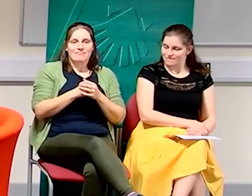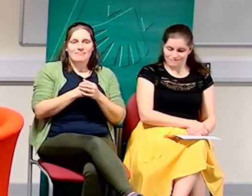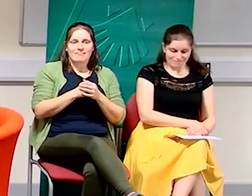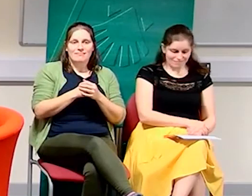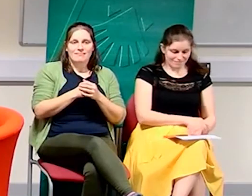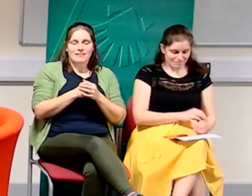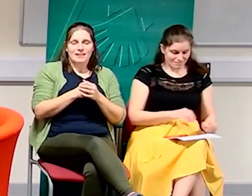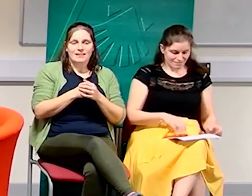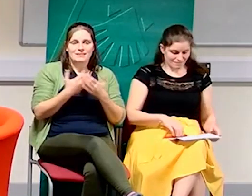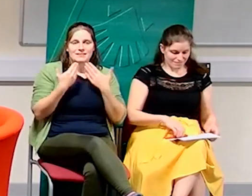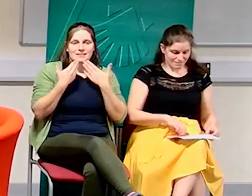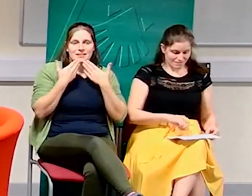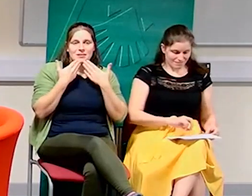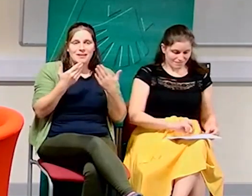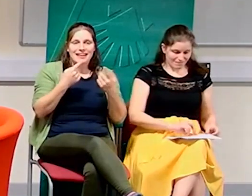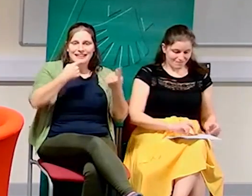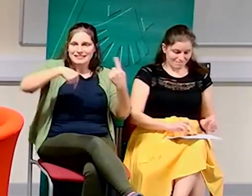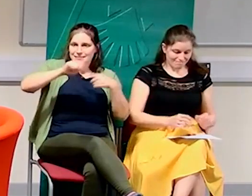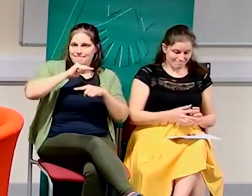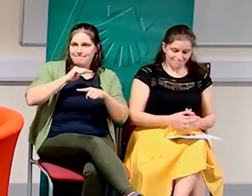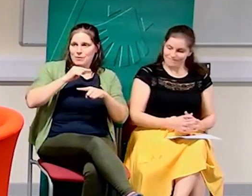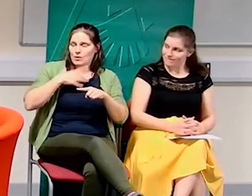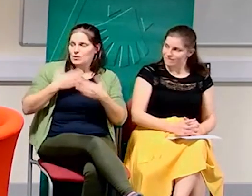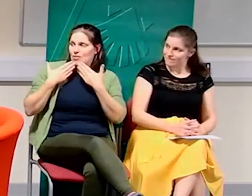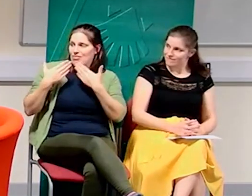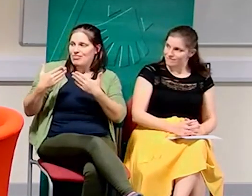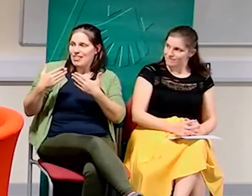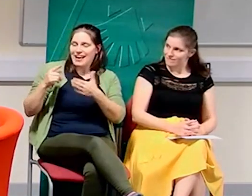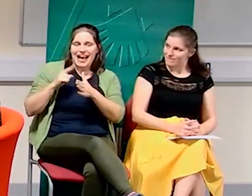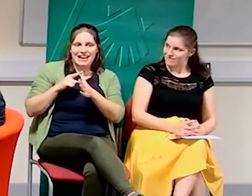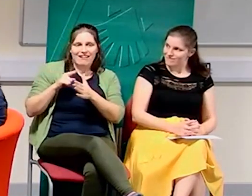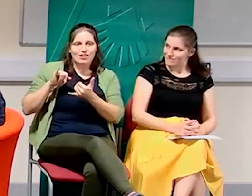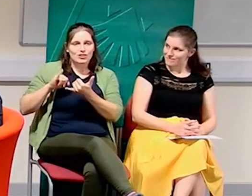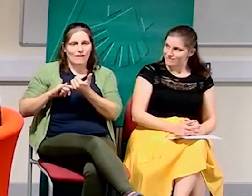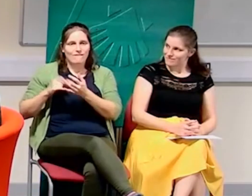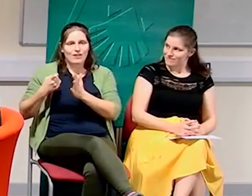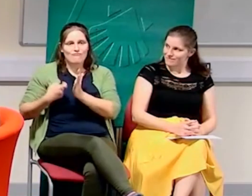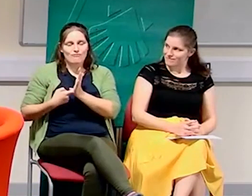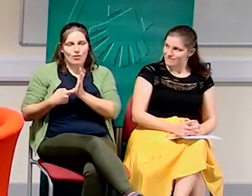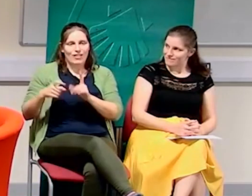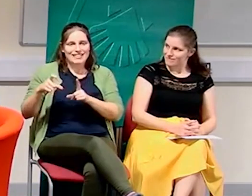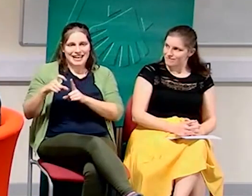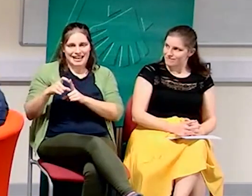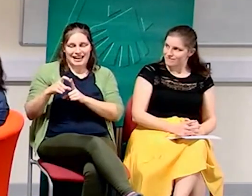uh join with me to thank very much to Anna to Sophie to Ruth and Dani thank you very